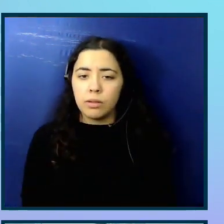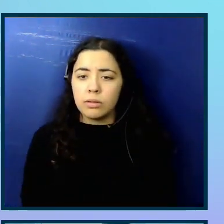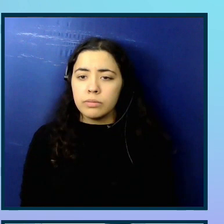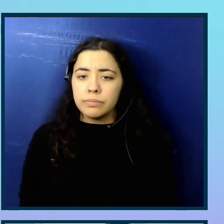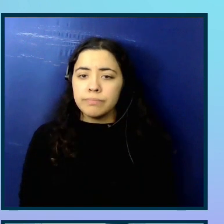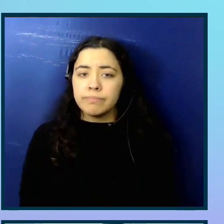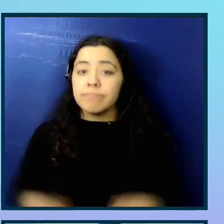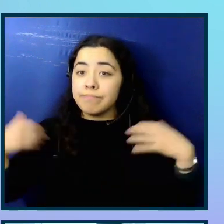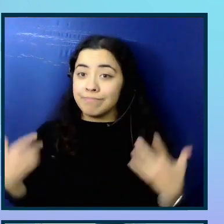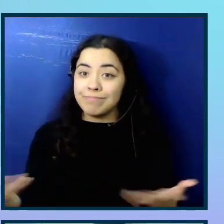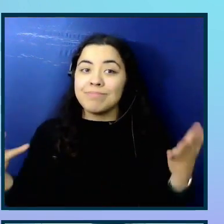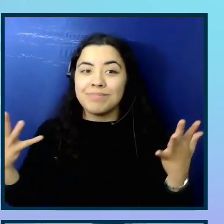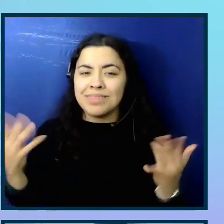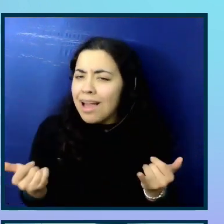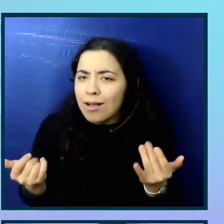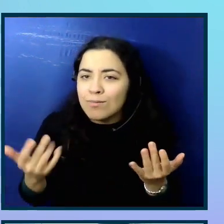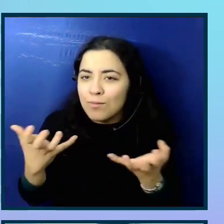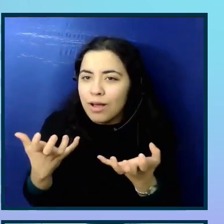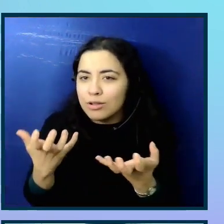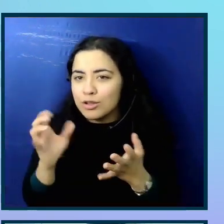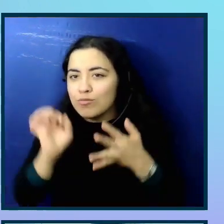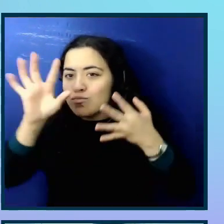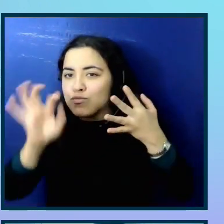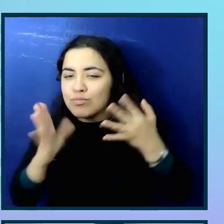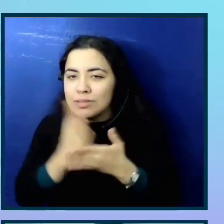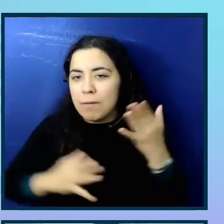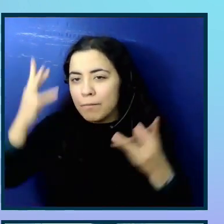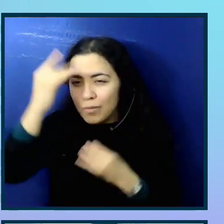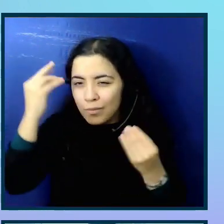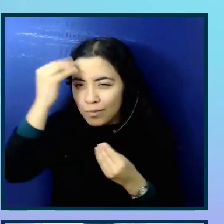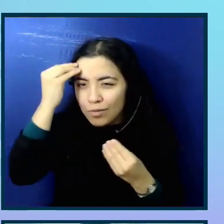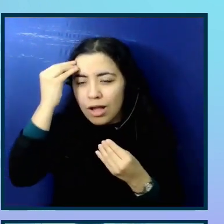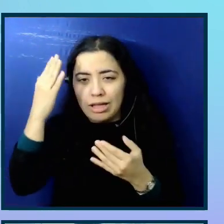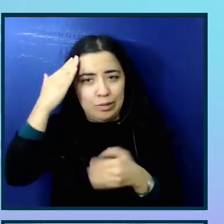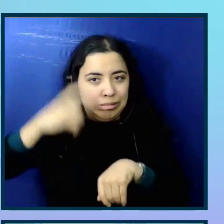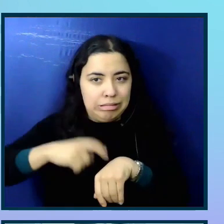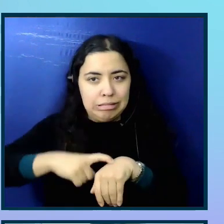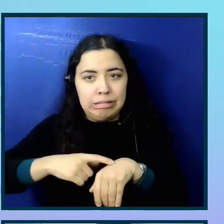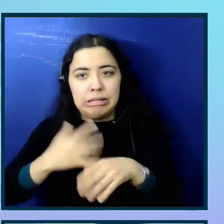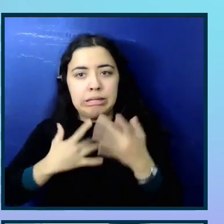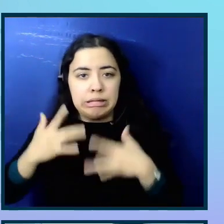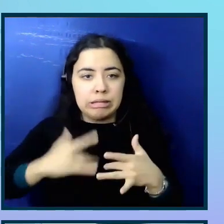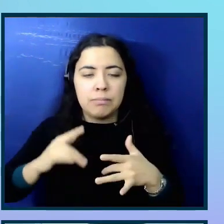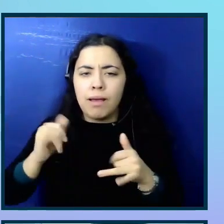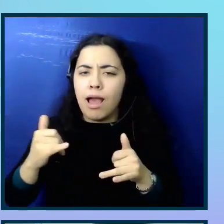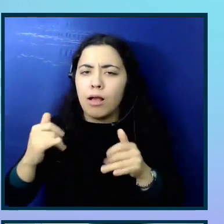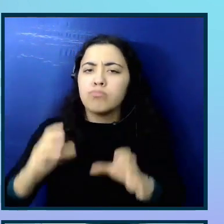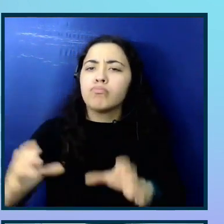And so, yeah, we wanted to leave you with some thoughts. We are super short on time with how you can, again, pick up the mantle and do some of this work.